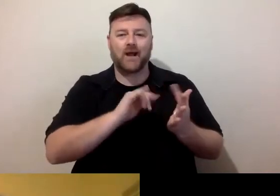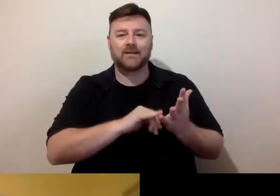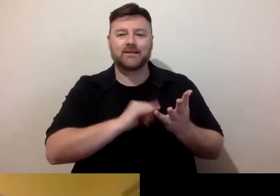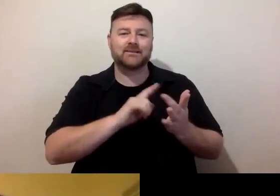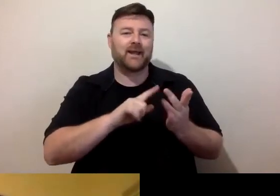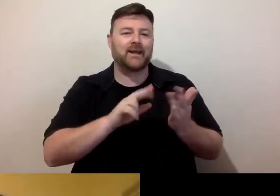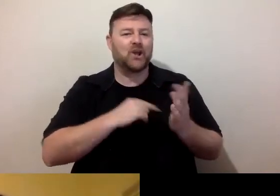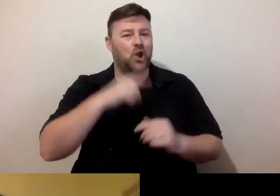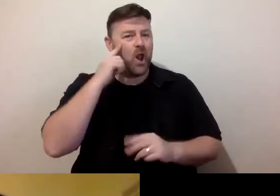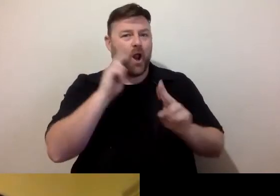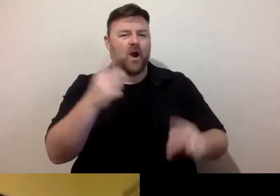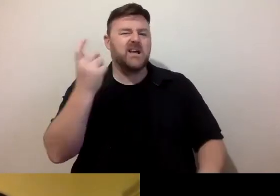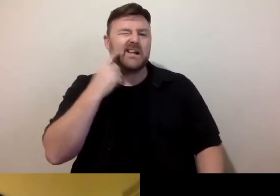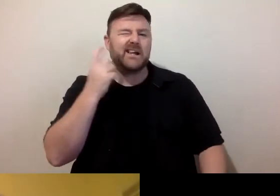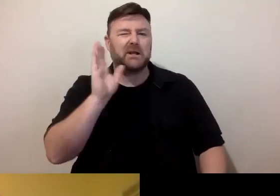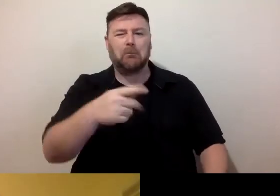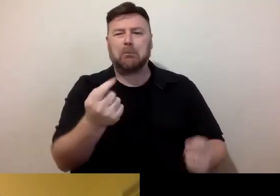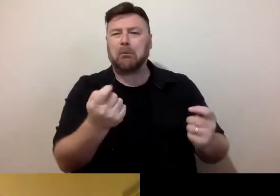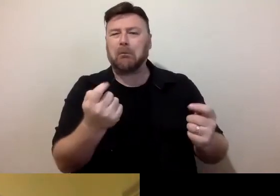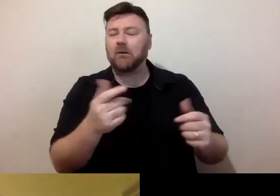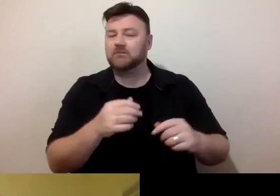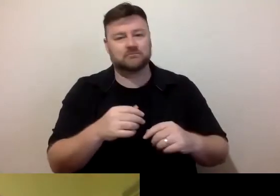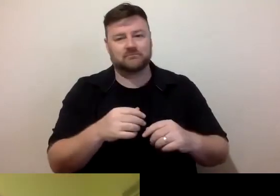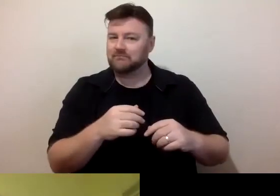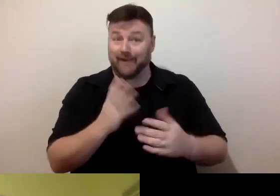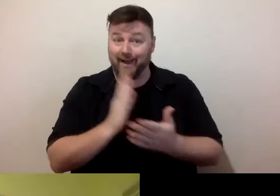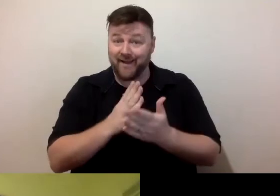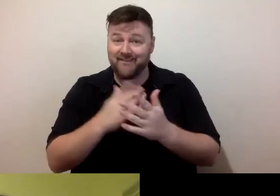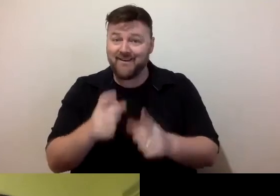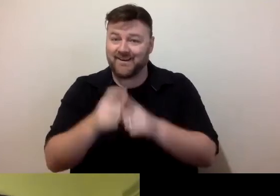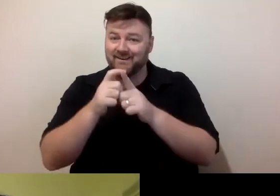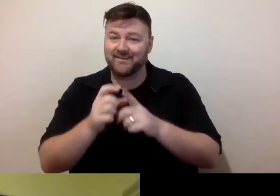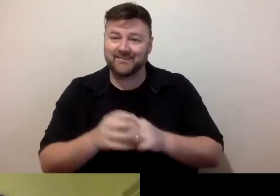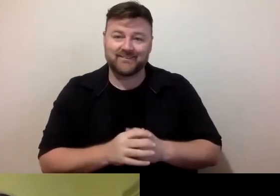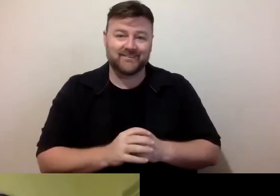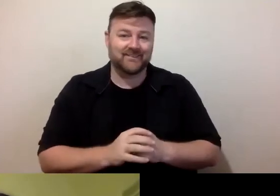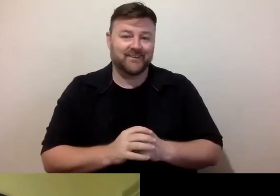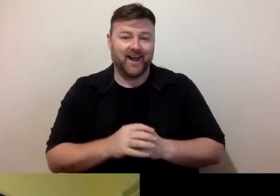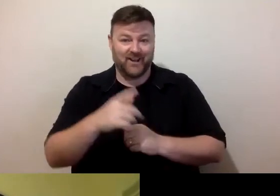straightforward, but it's actually hard, and you can spend a lot of